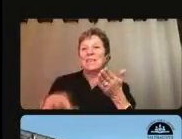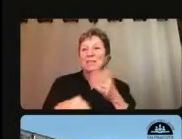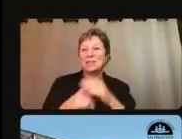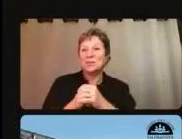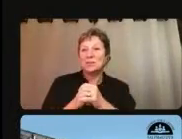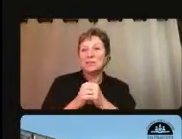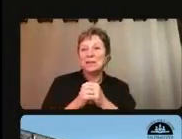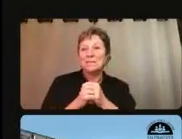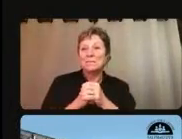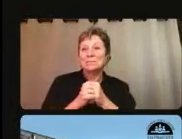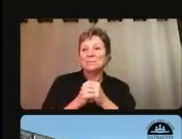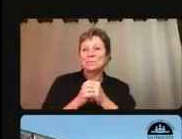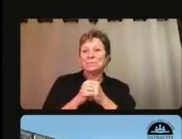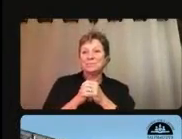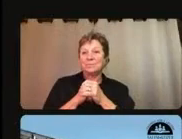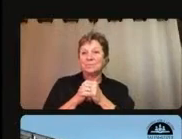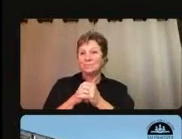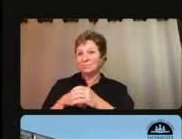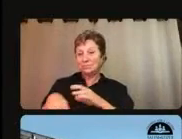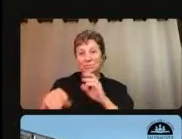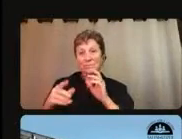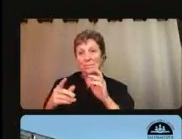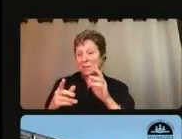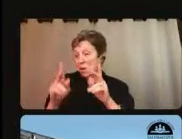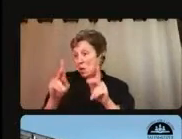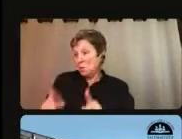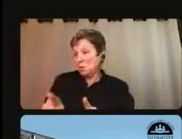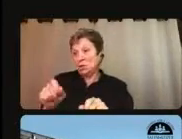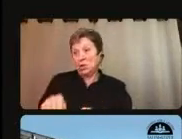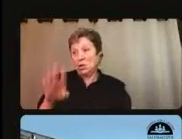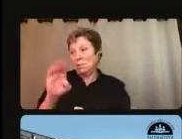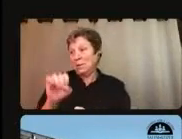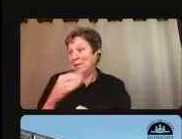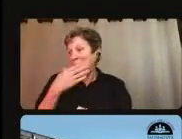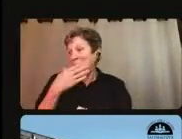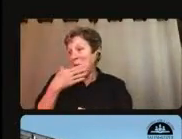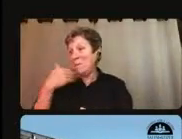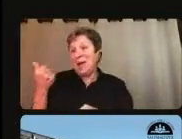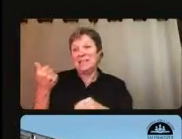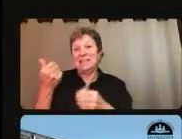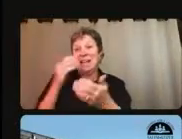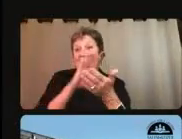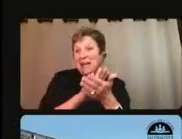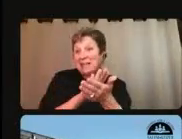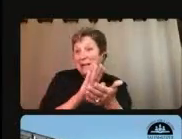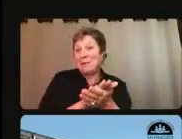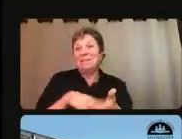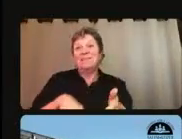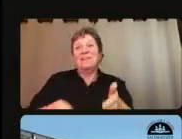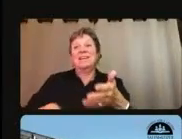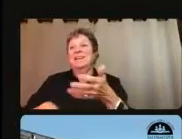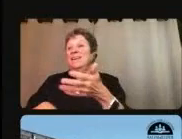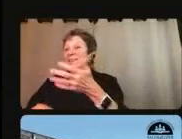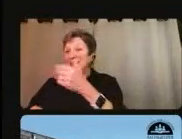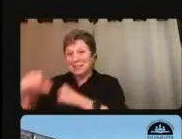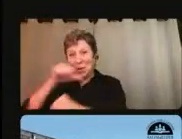AND MAKE NO MISTAKE IT IS SERVING THESE STUDENTS TO PUSH